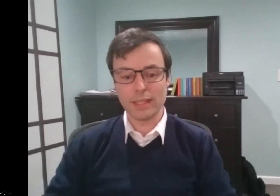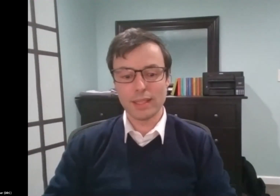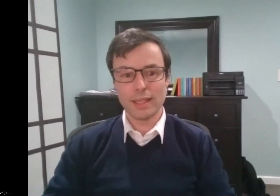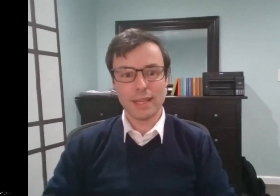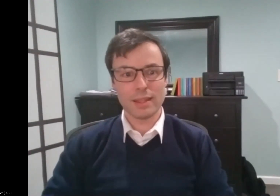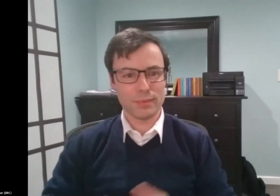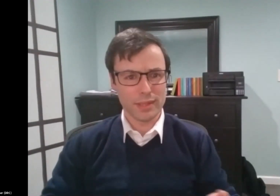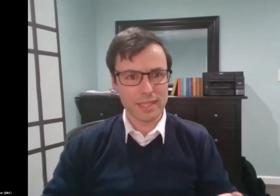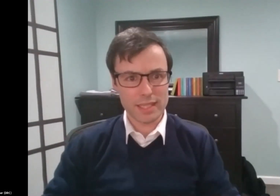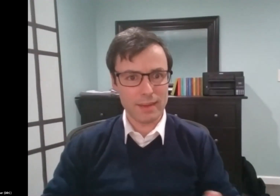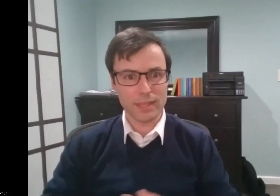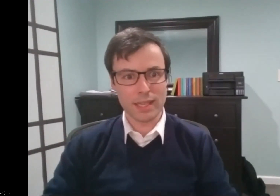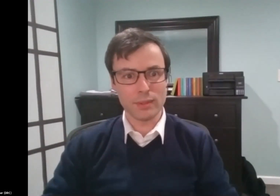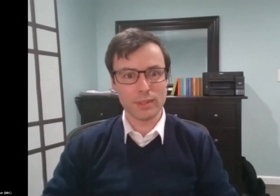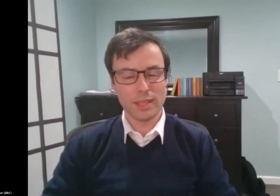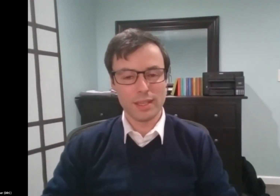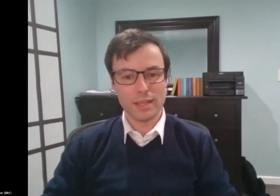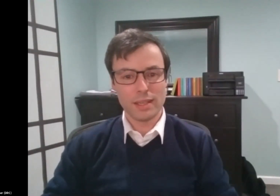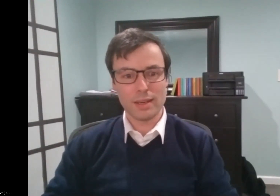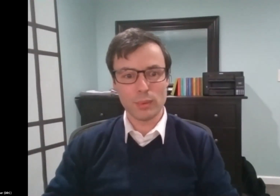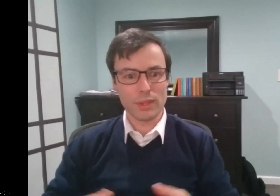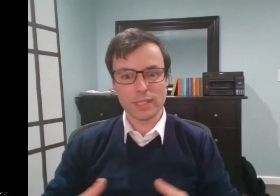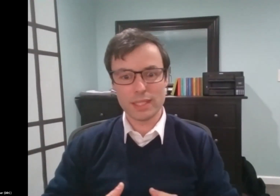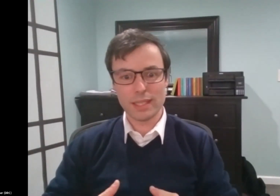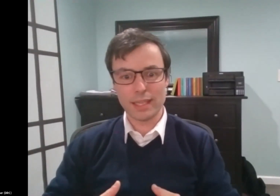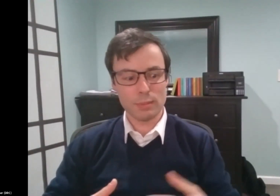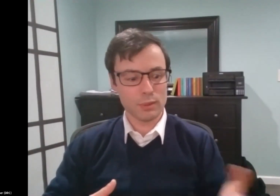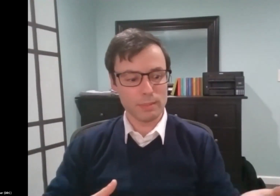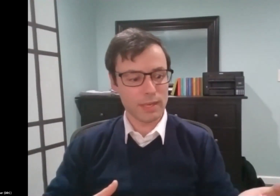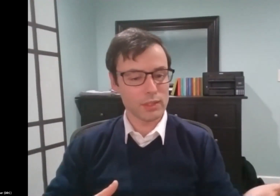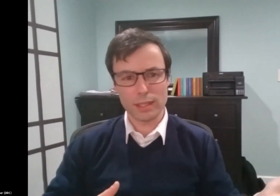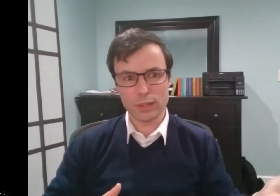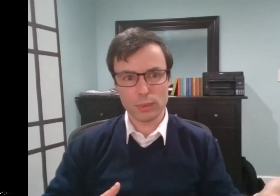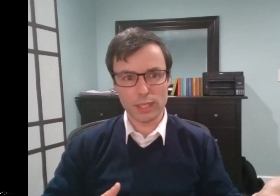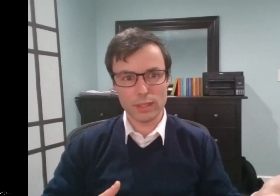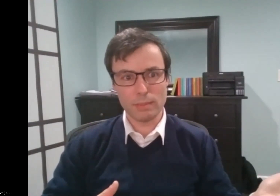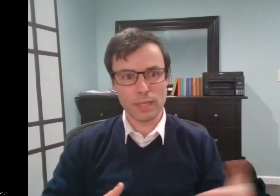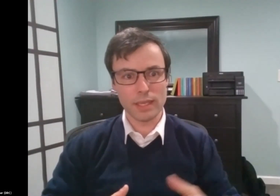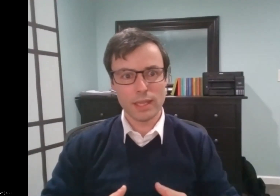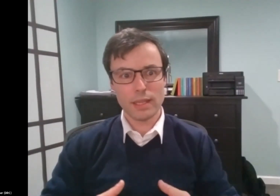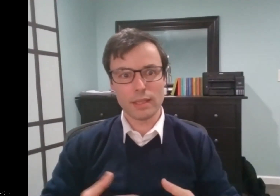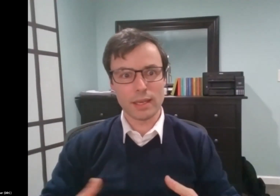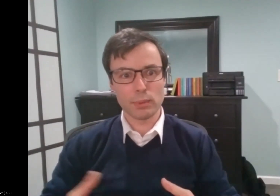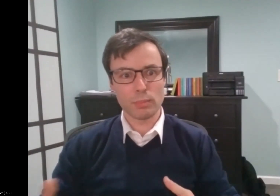trusted supporter in the room. Then we see decent policies that are not implemented at the front line staffing level.